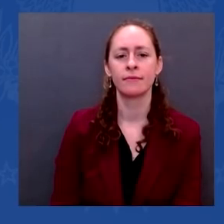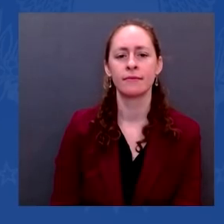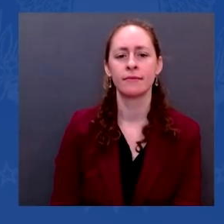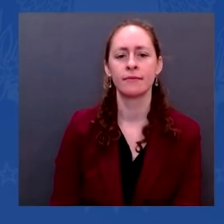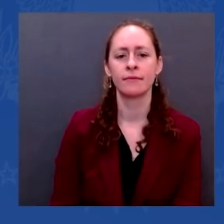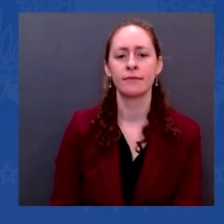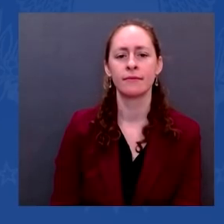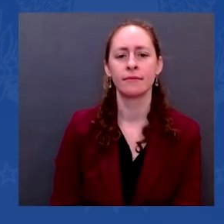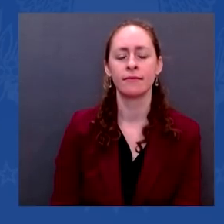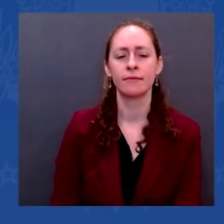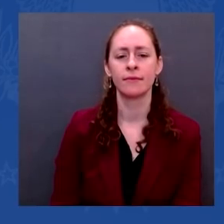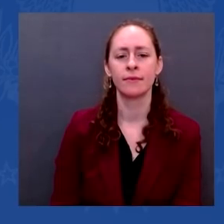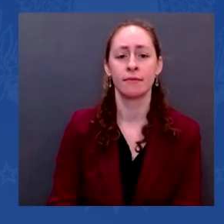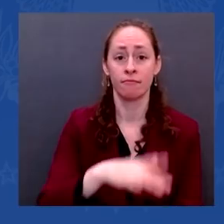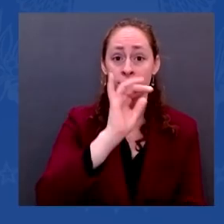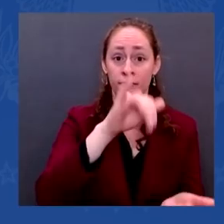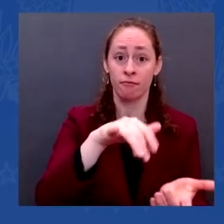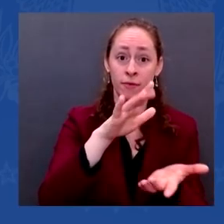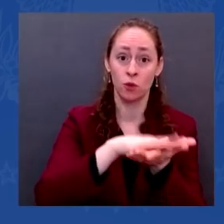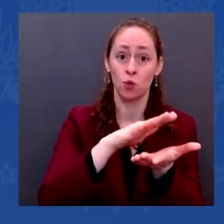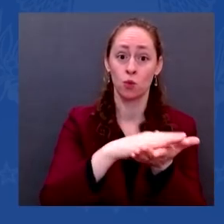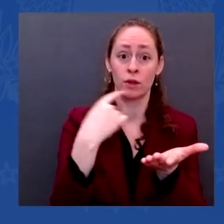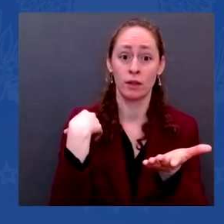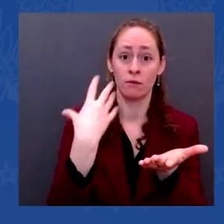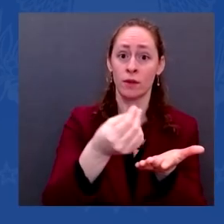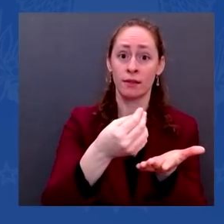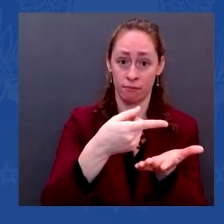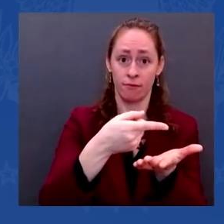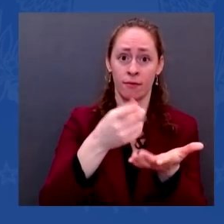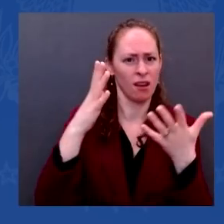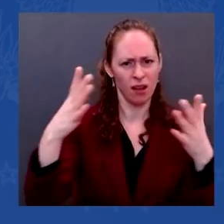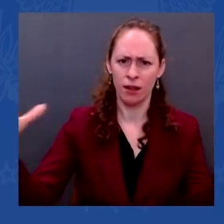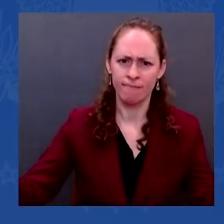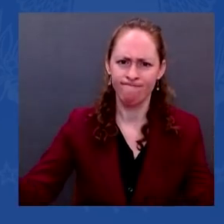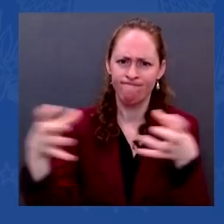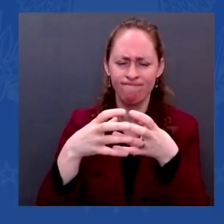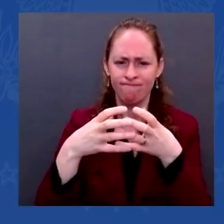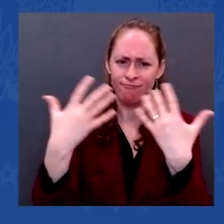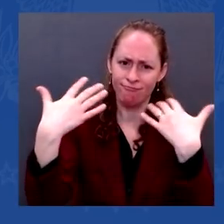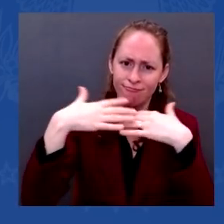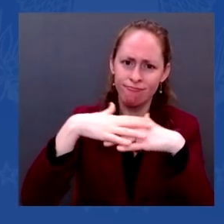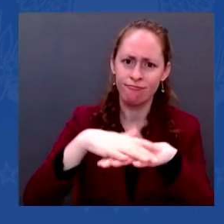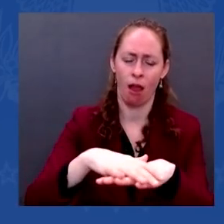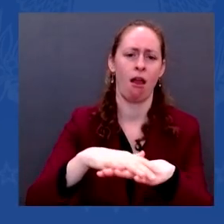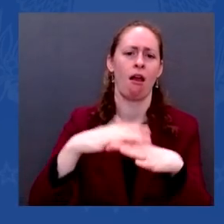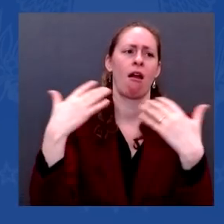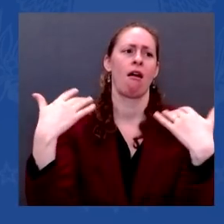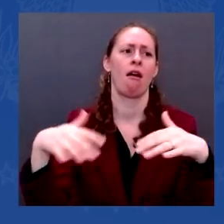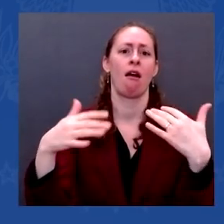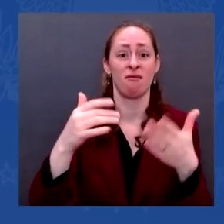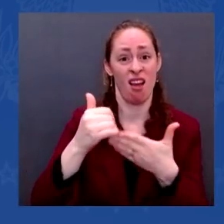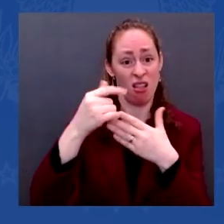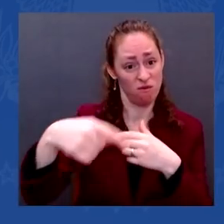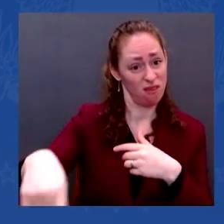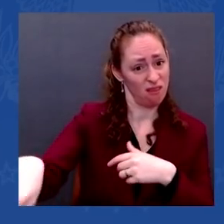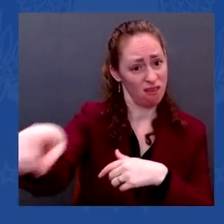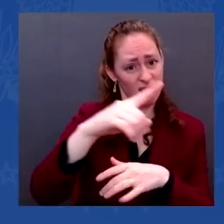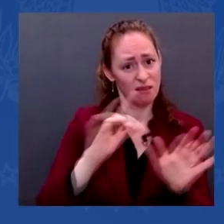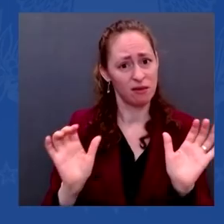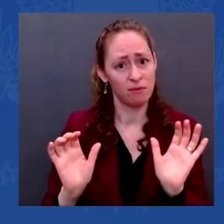And, Kari -- Kari Jobe, you have the voice of an angel, kid. I tell you what: You really do.